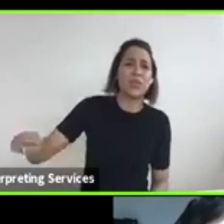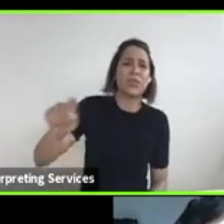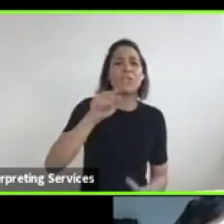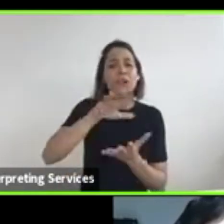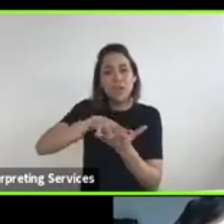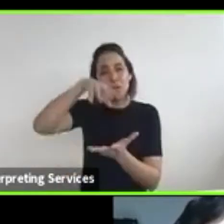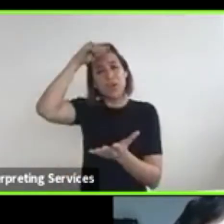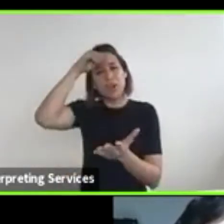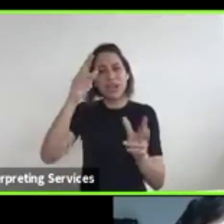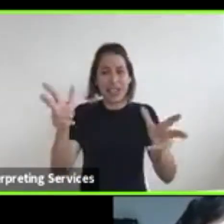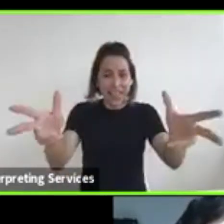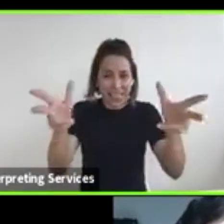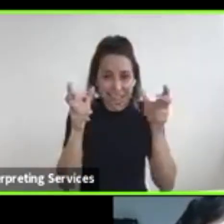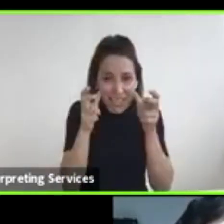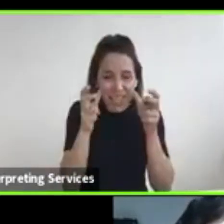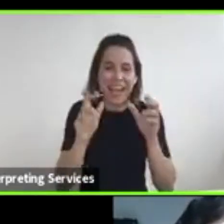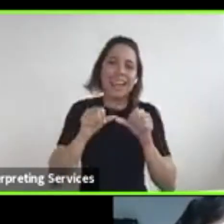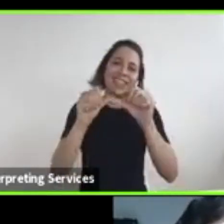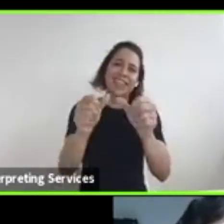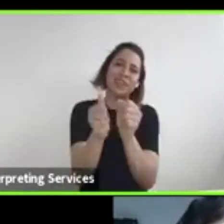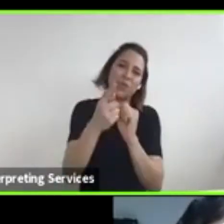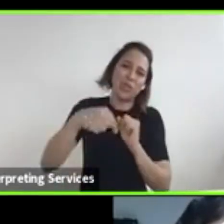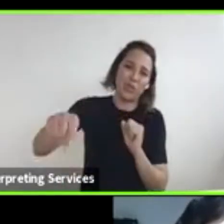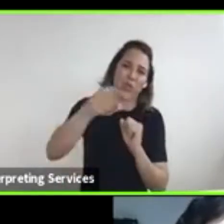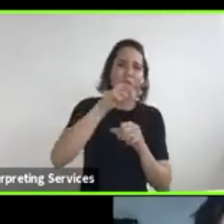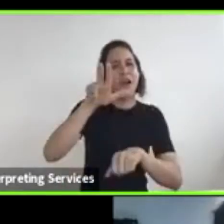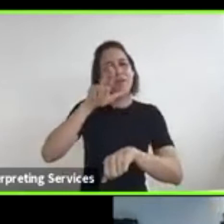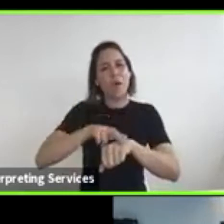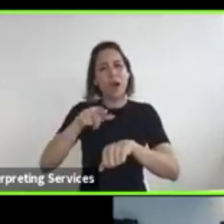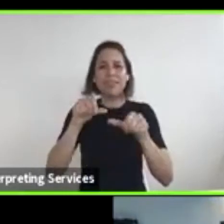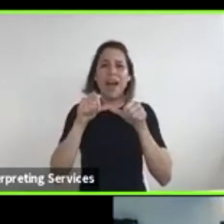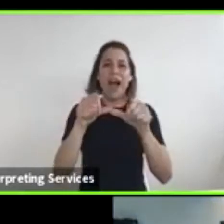AND THAT'S REALLY PART OF THIS, PART OF AN ONGOING, CONTINUANCE, AND REALLY HAPPY